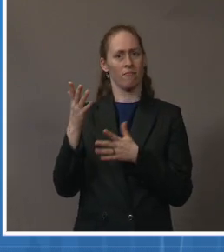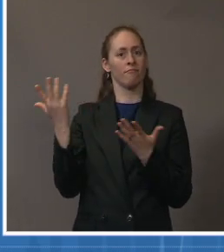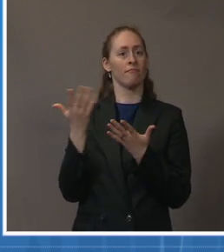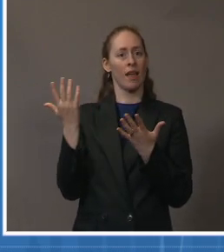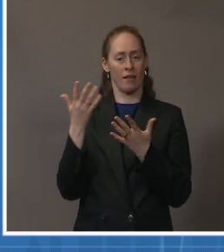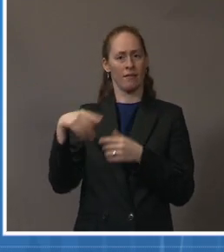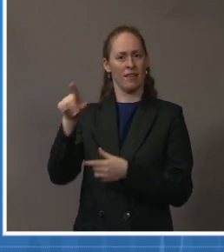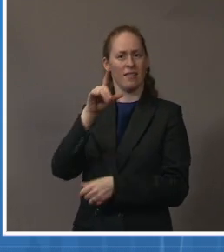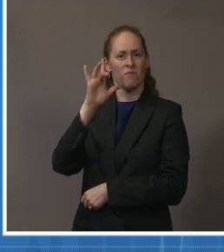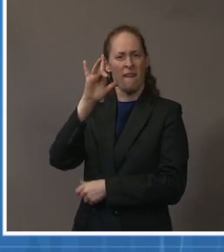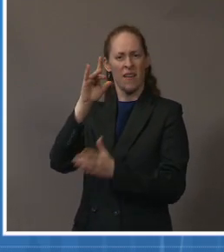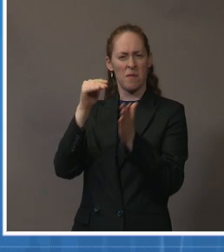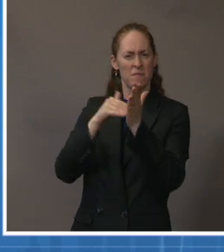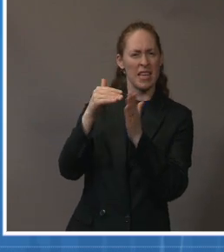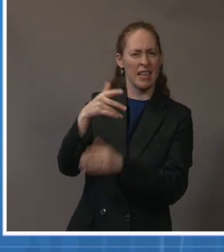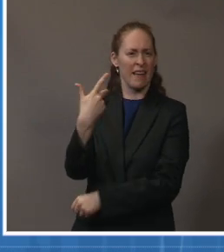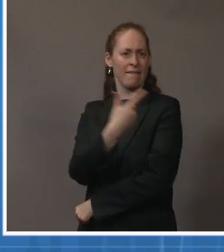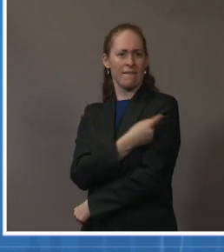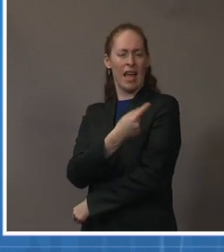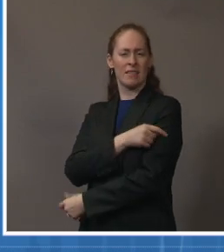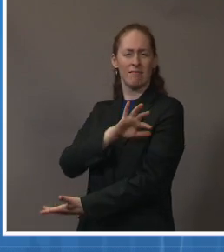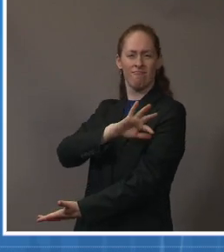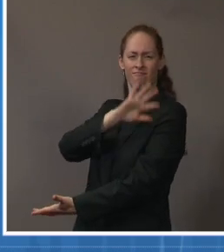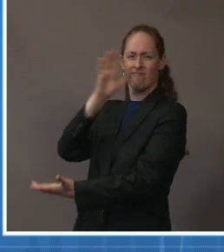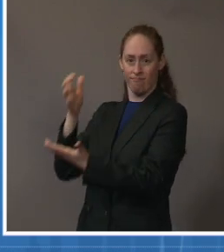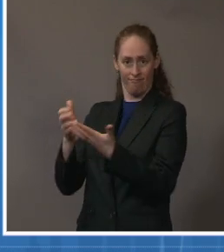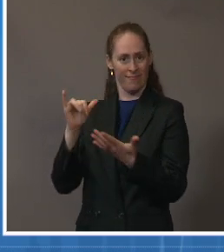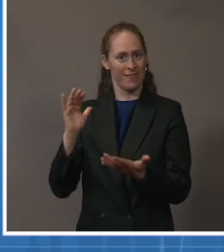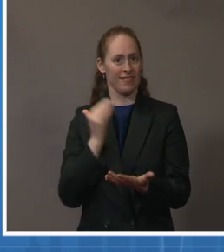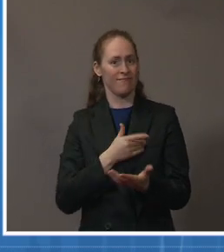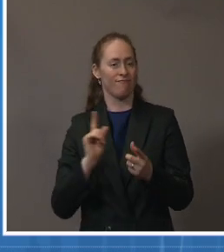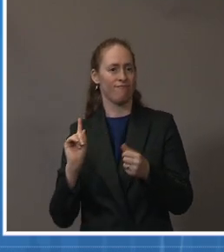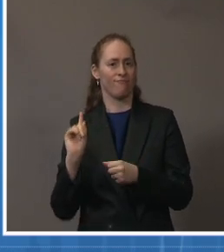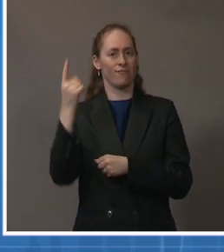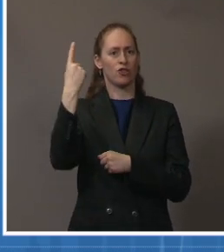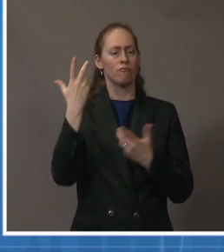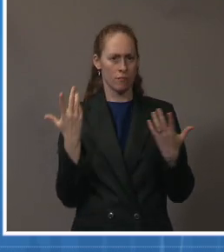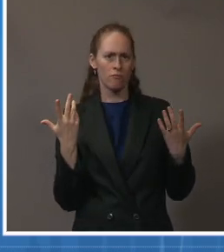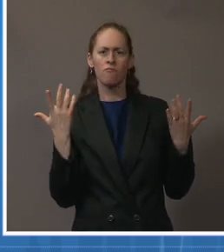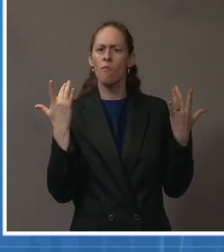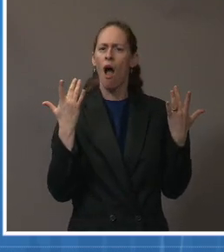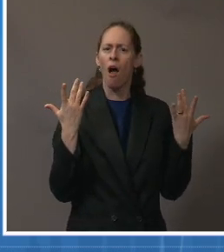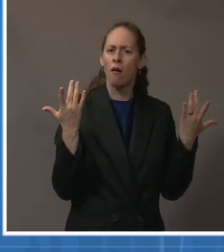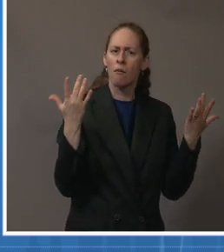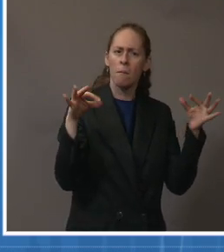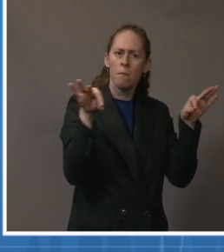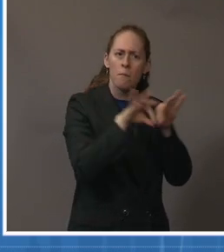I'm going to briefly outline why we are sharing them, how we plan to share them, and where we will share them.